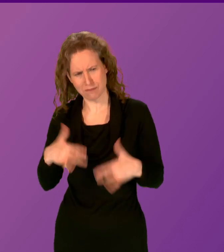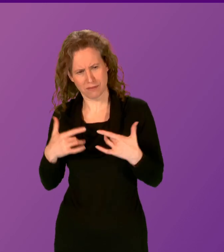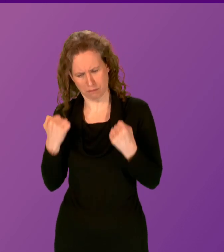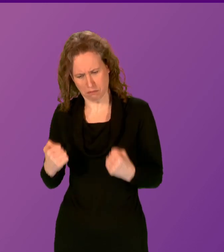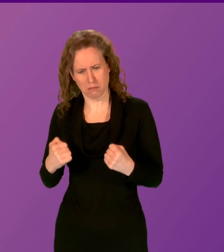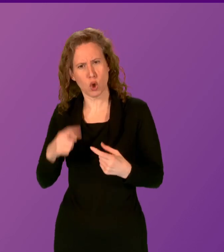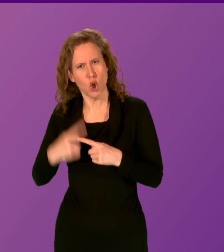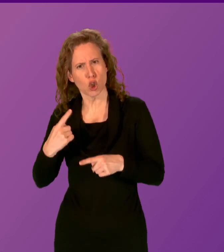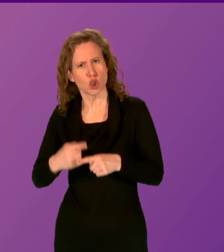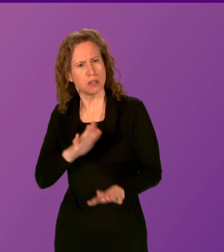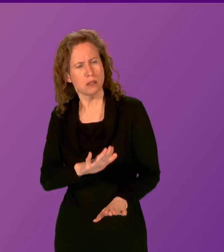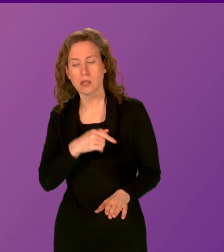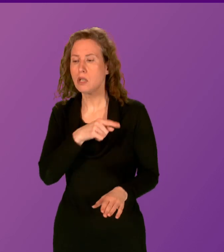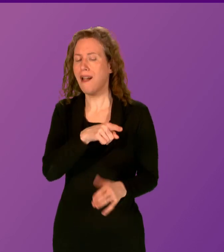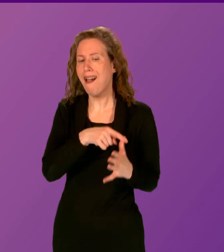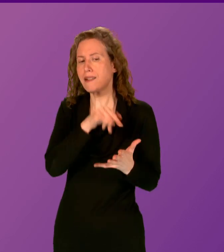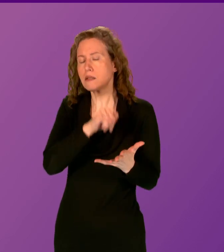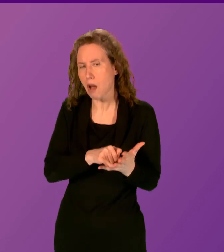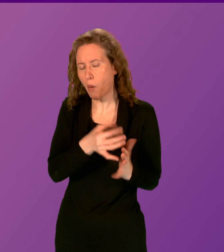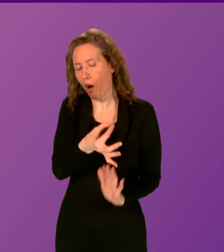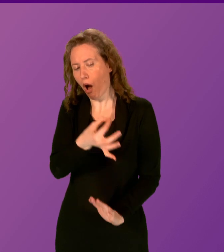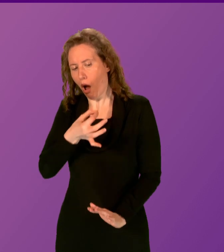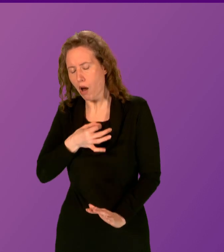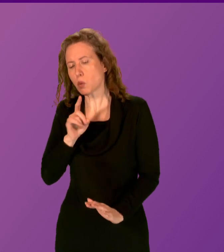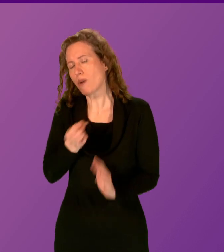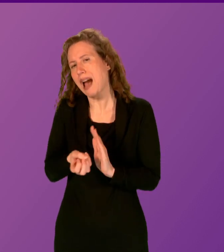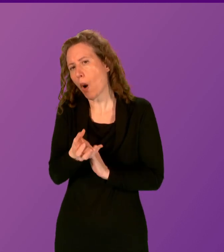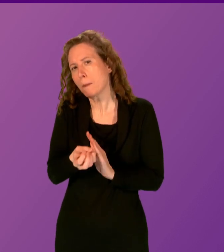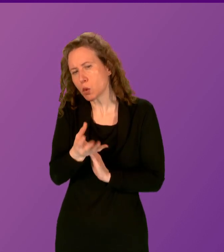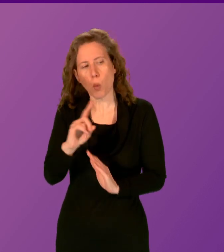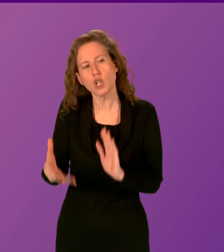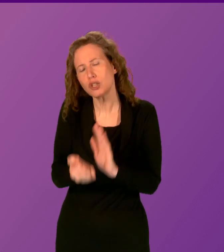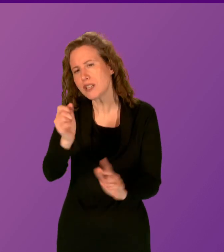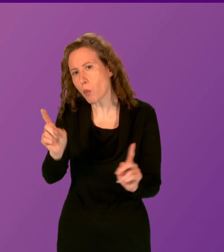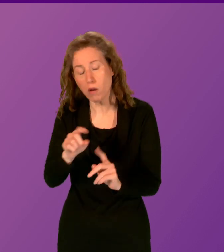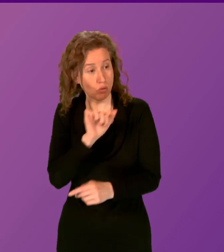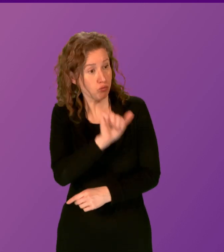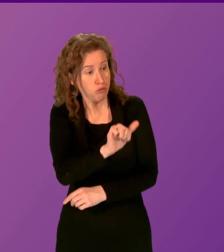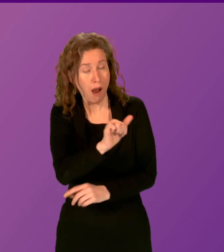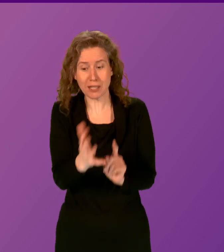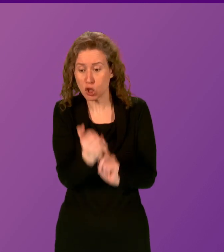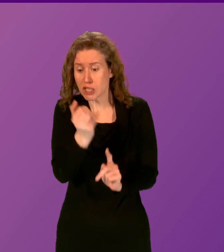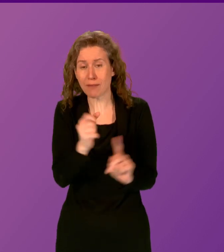Anas Sarwar started his question by asking what the outputs are, and he is absolutely right that outputs are important.